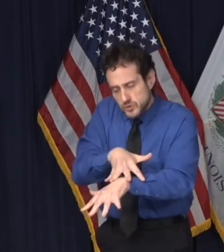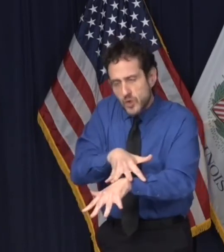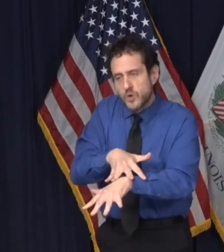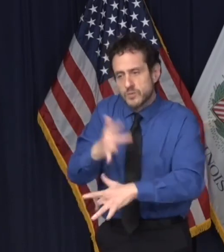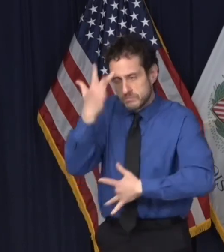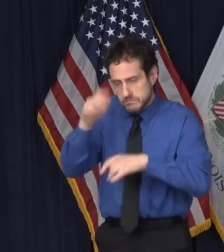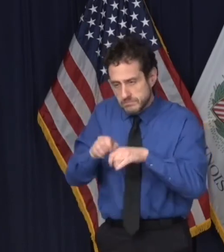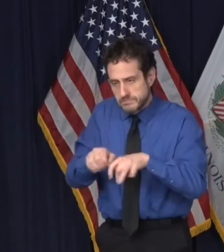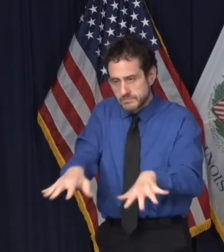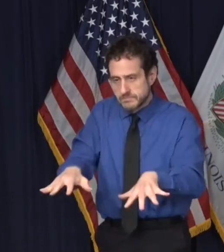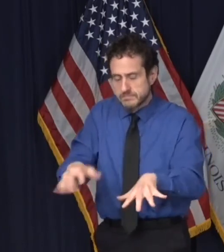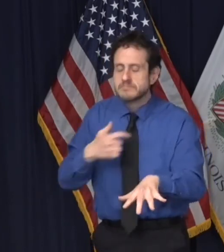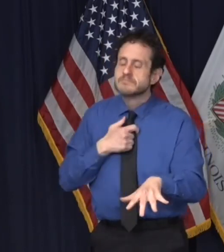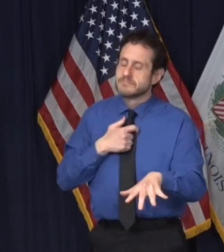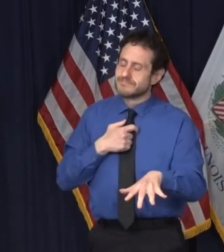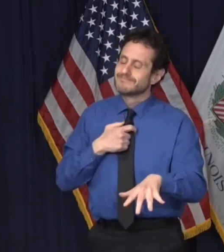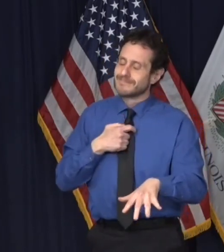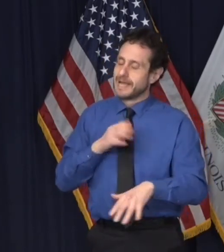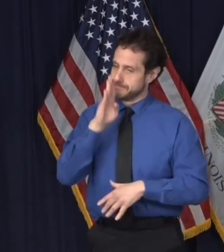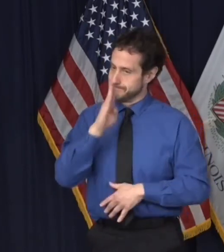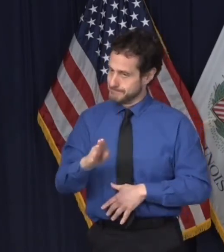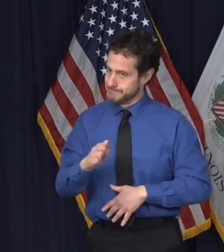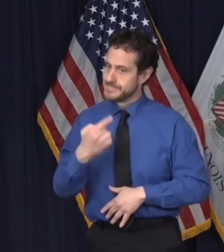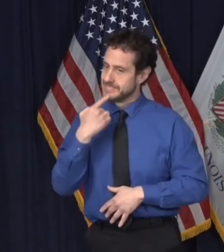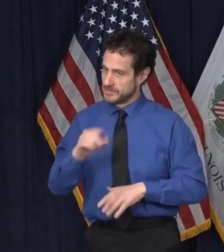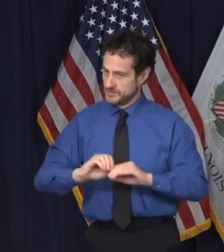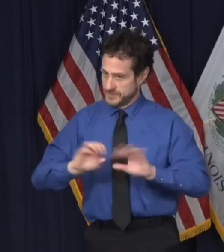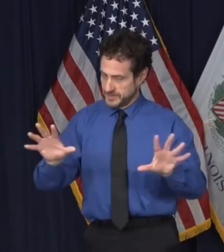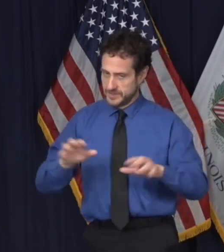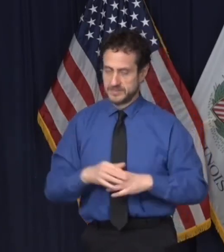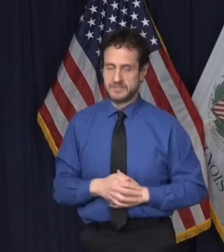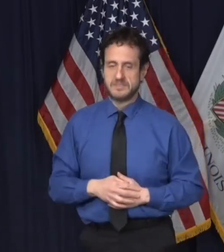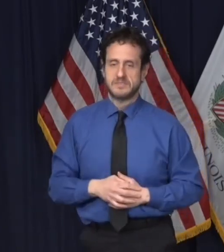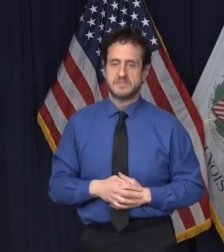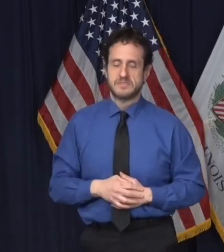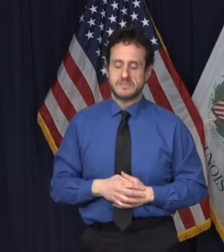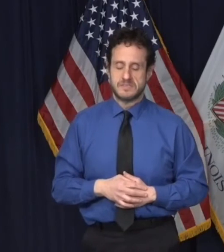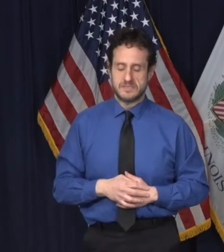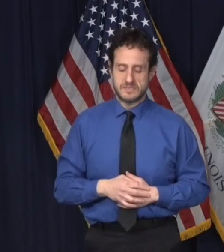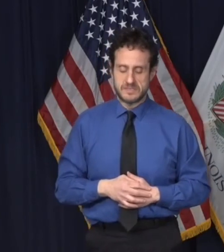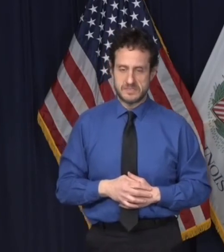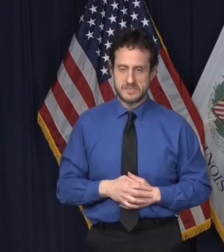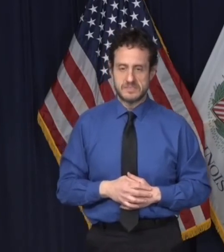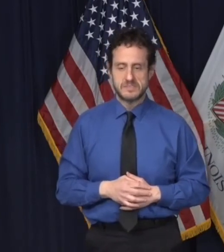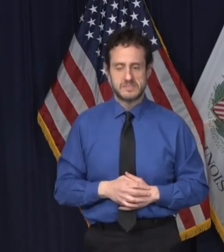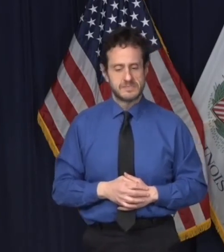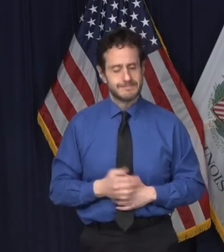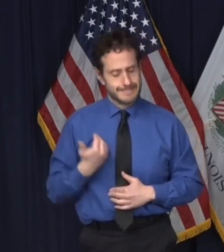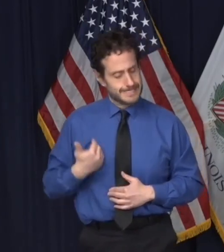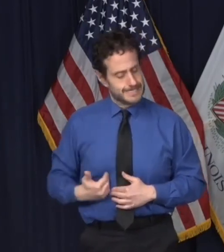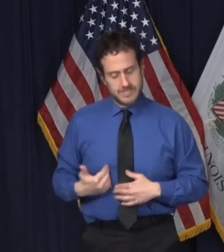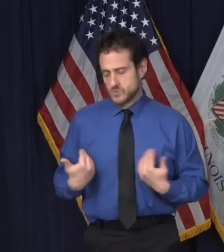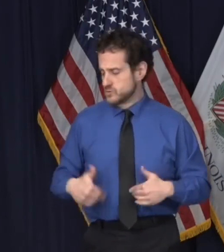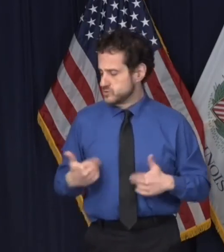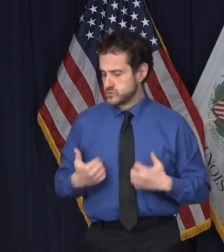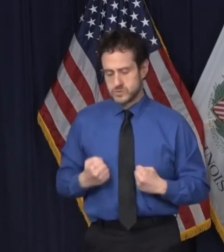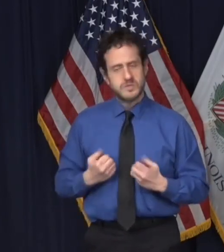REMAIN EFFECTIVE. LET ME LAY IT OUT MORE CLEARLY. THERE IS NO ONE WHO WANTS OUR